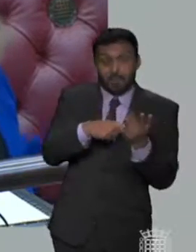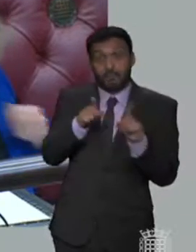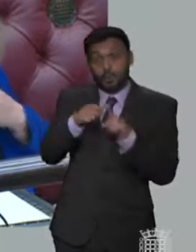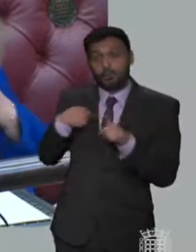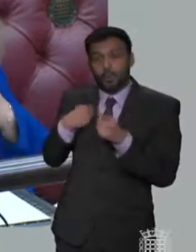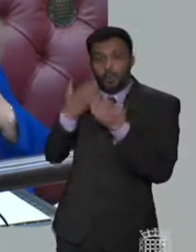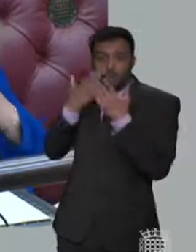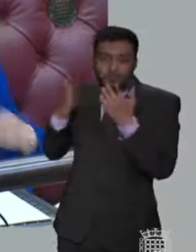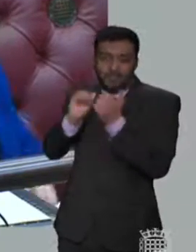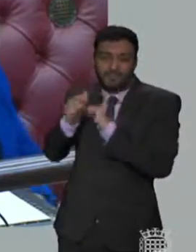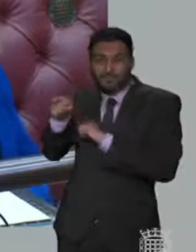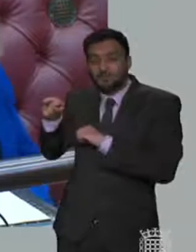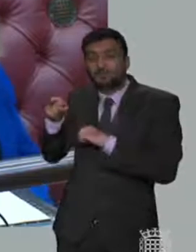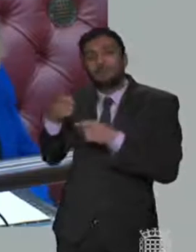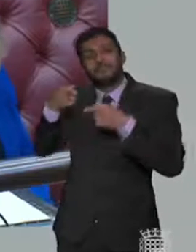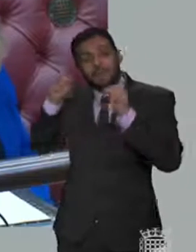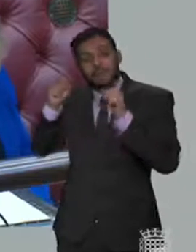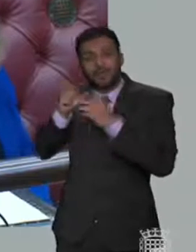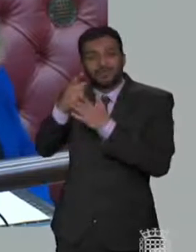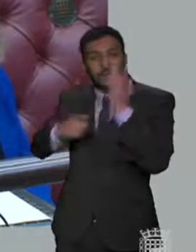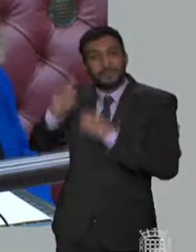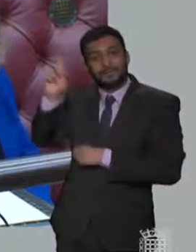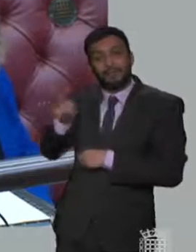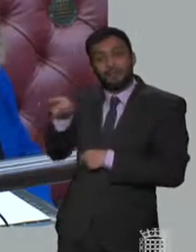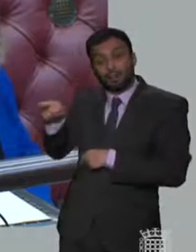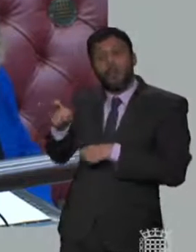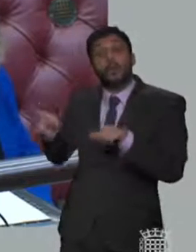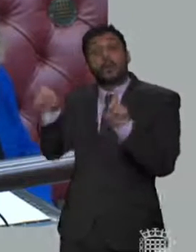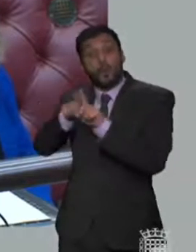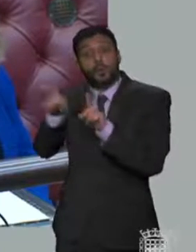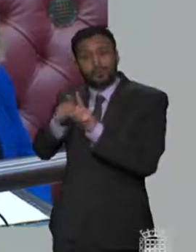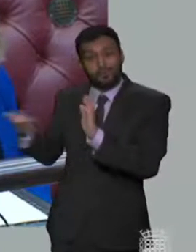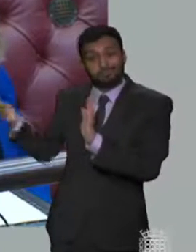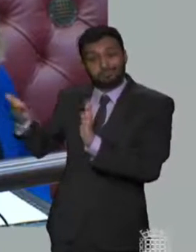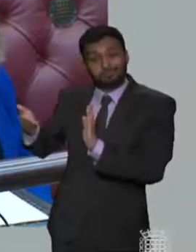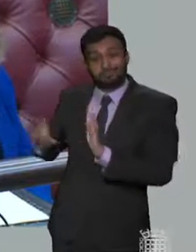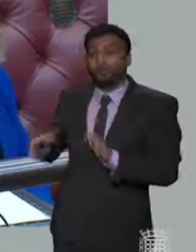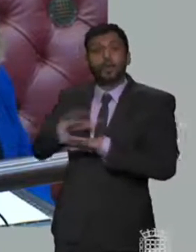has announced a suite of non-statutory measures which will help promote and facilitate the use